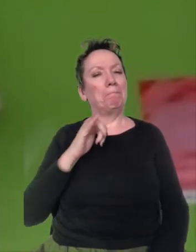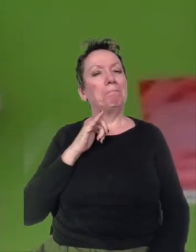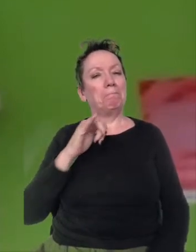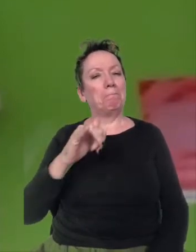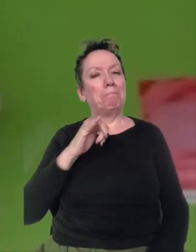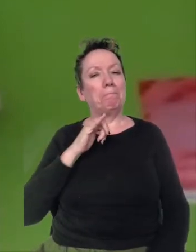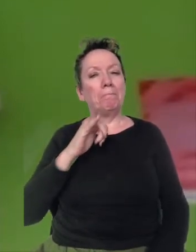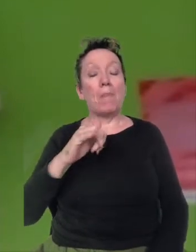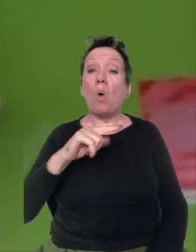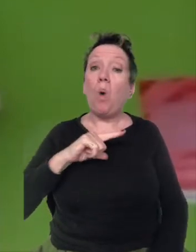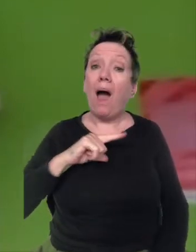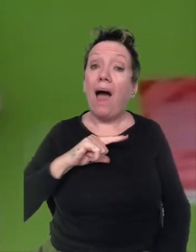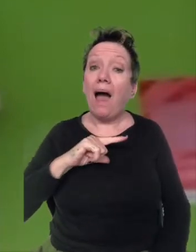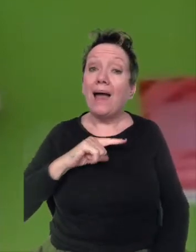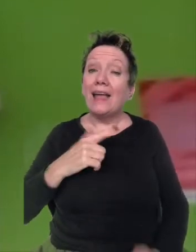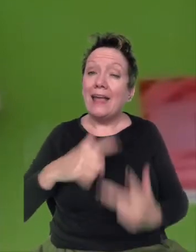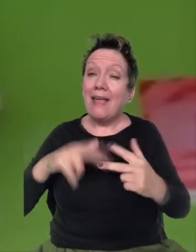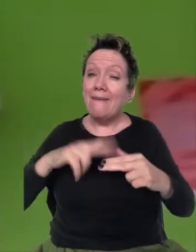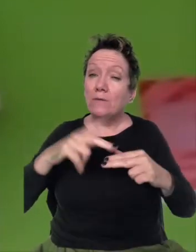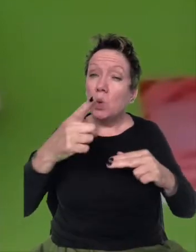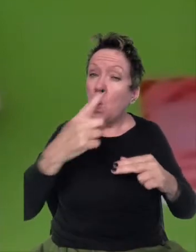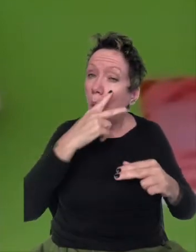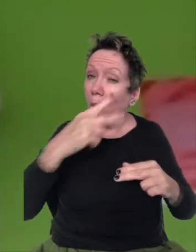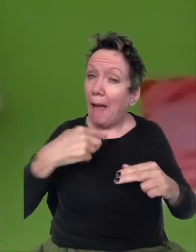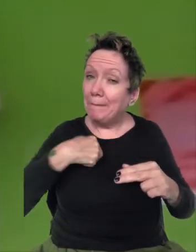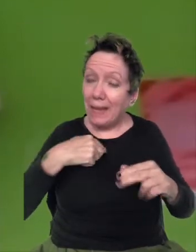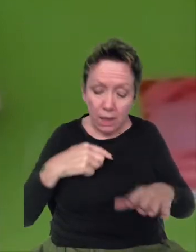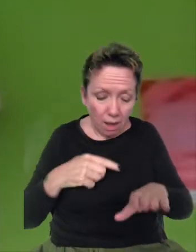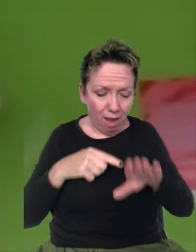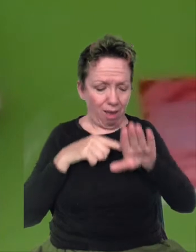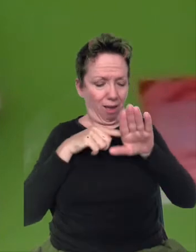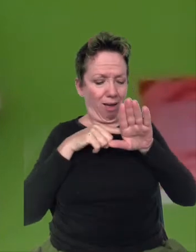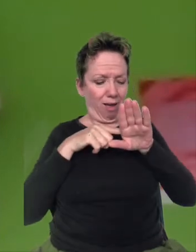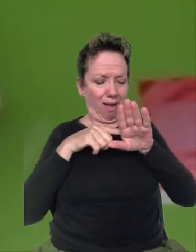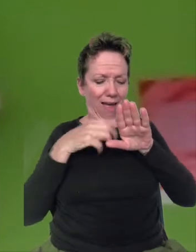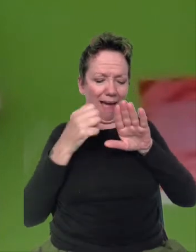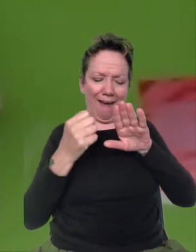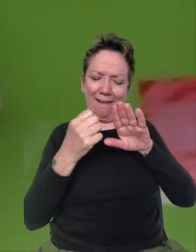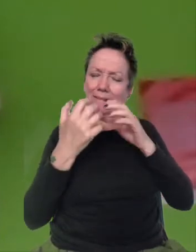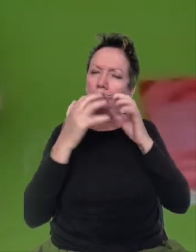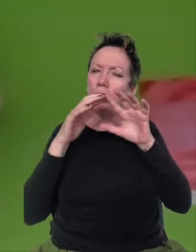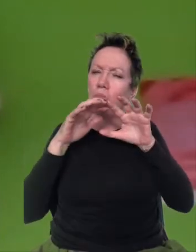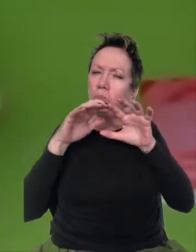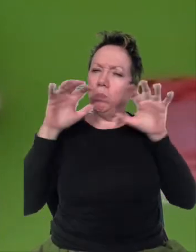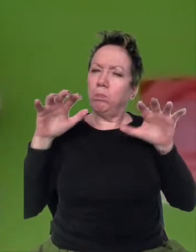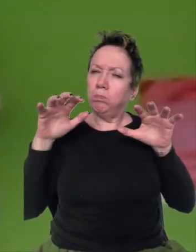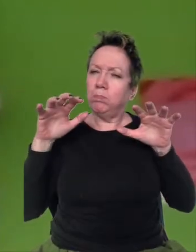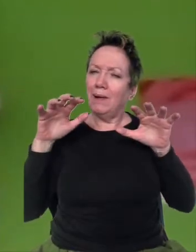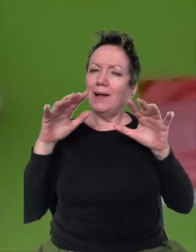can still see those two distinct parts. Those two hemispheres dispersed in underneath my skin clashing.